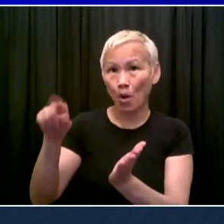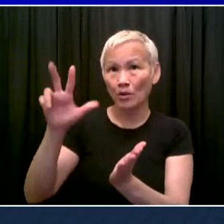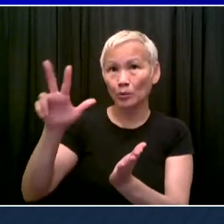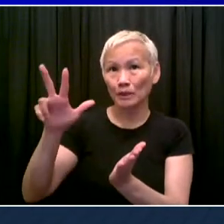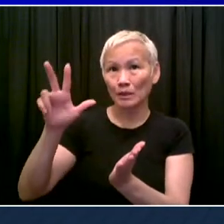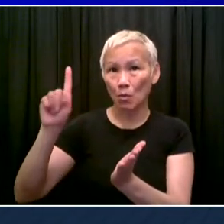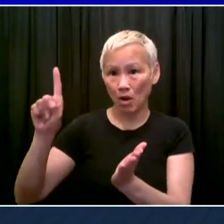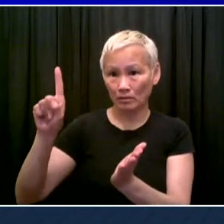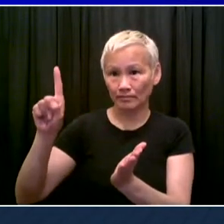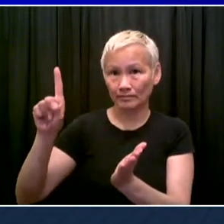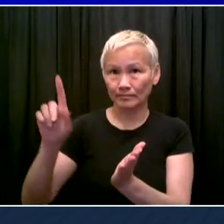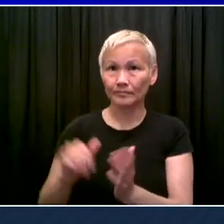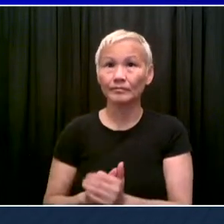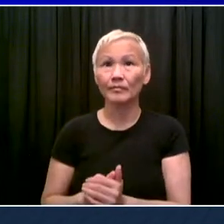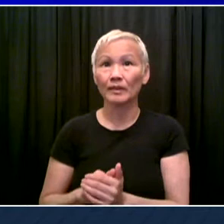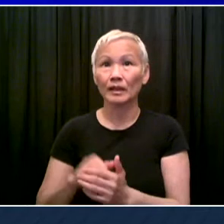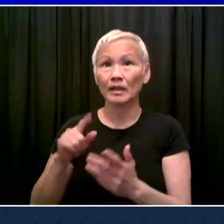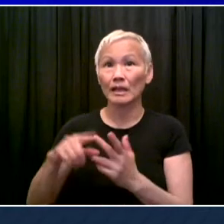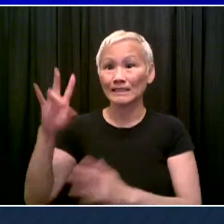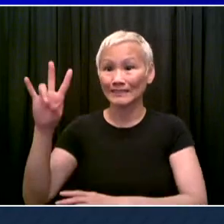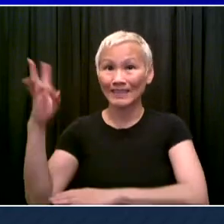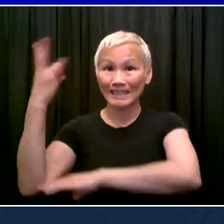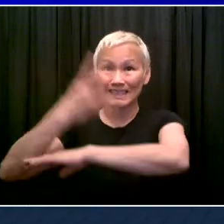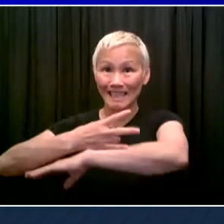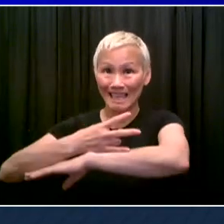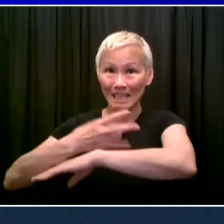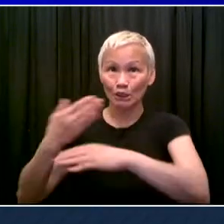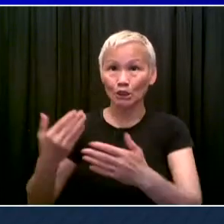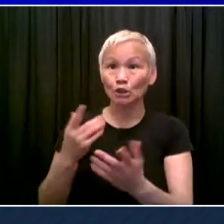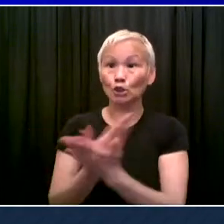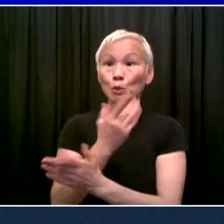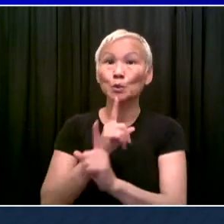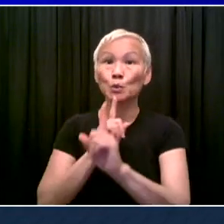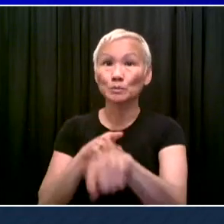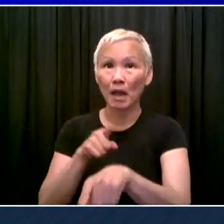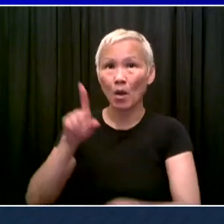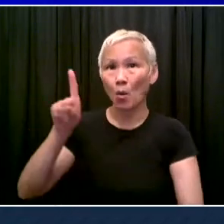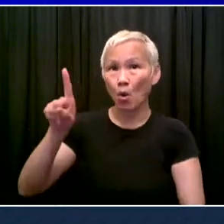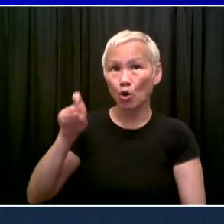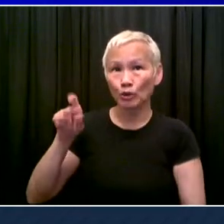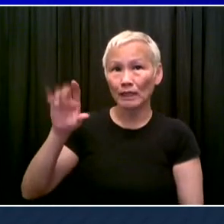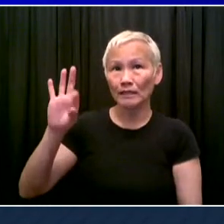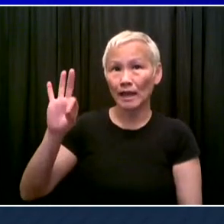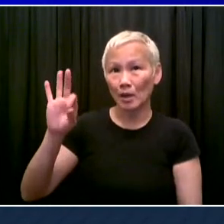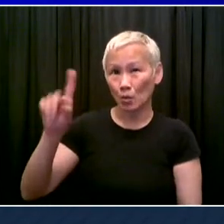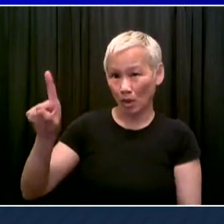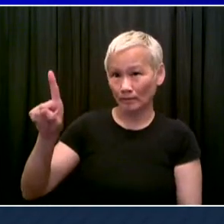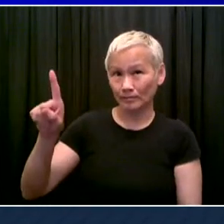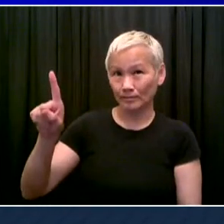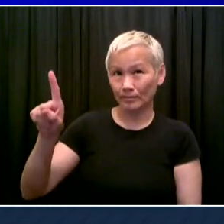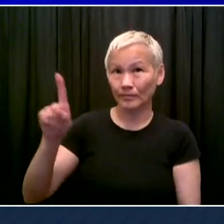HOSPITALITZAION RATE 0.31. REPORTED CASES